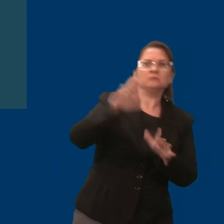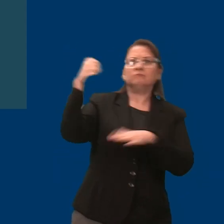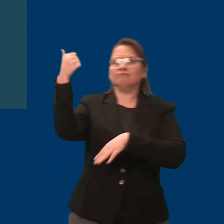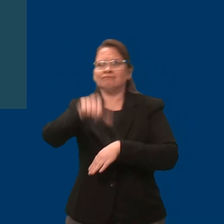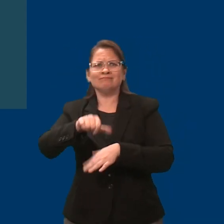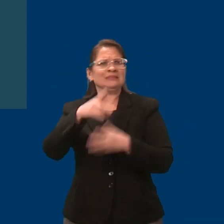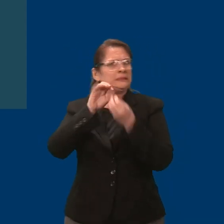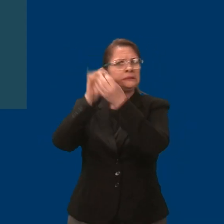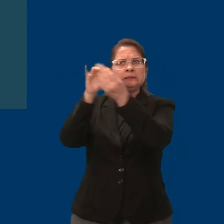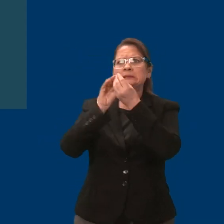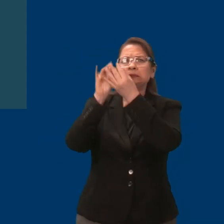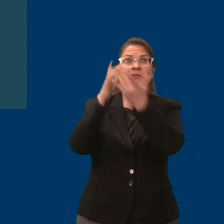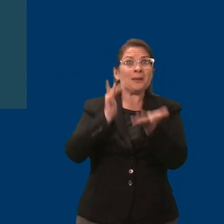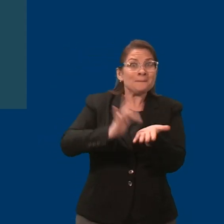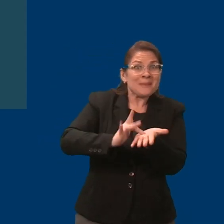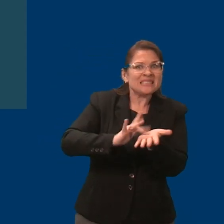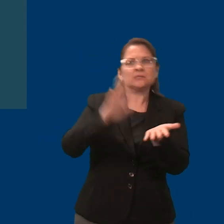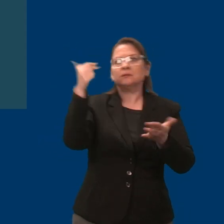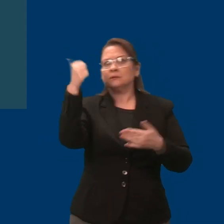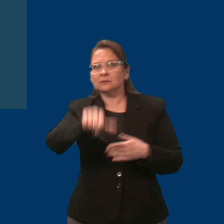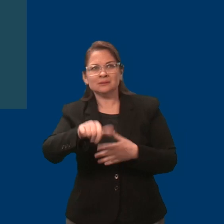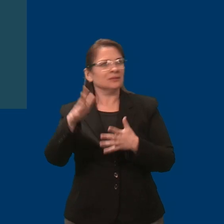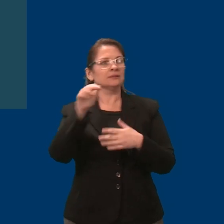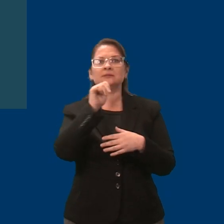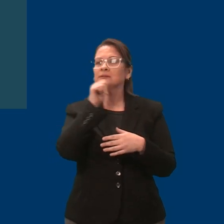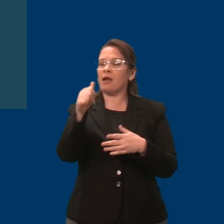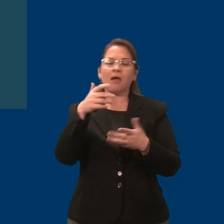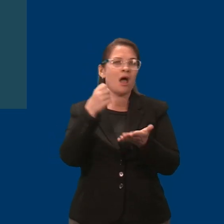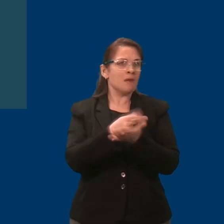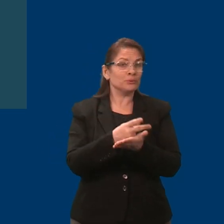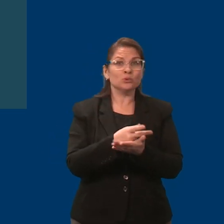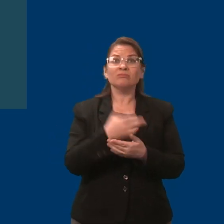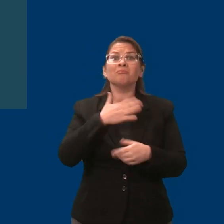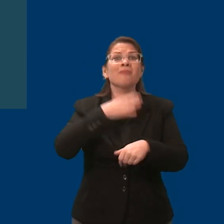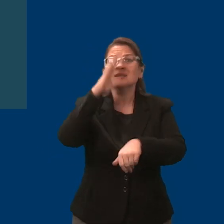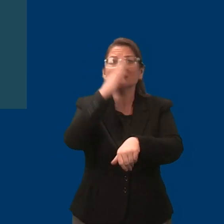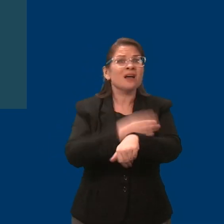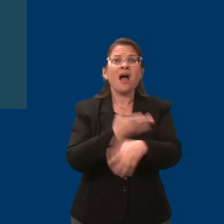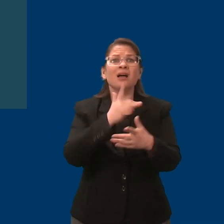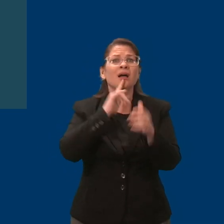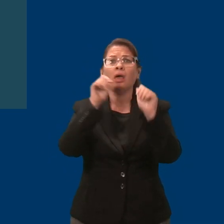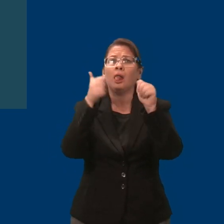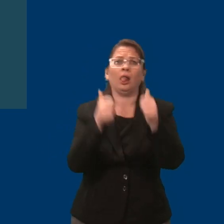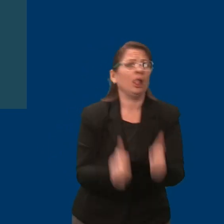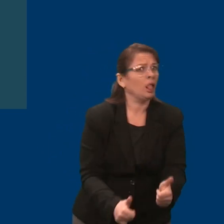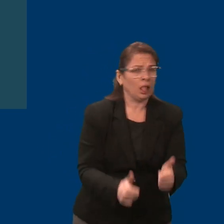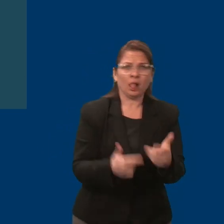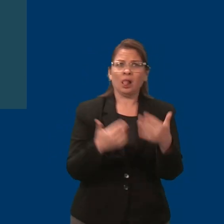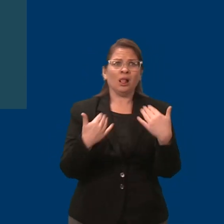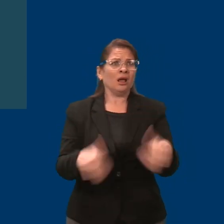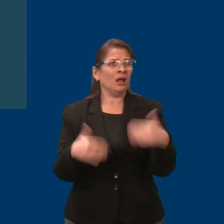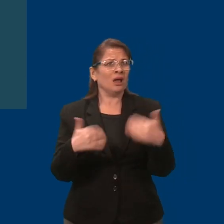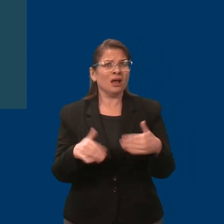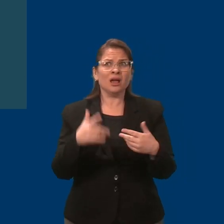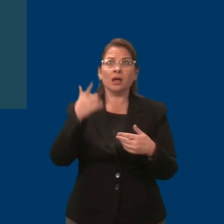He was in such bad shape that the doctors wanted to use double the standard amount. Insurance only approved half the recommended dosage,